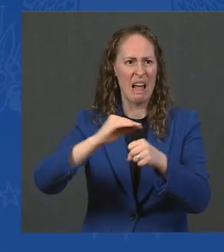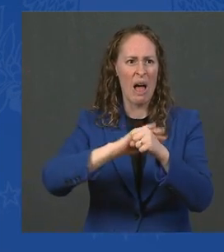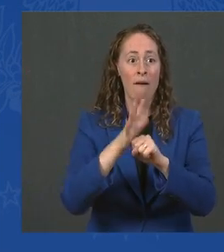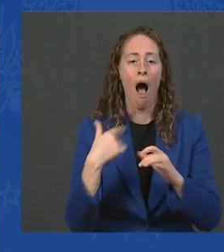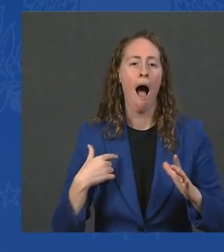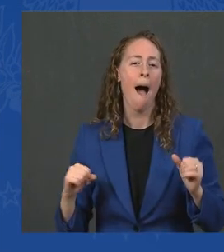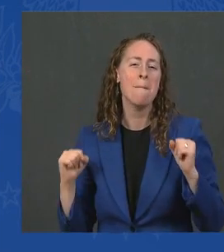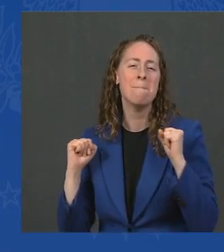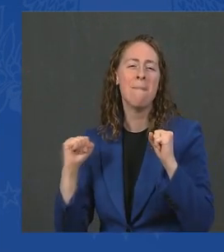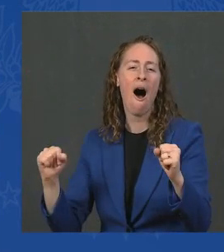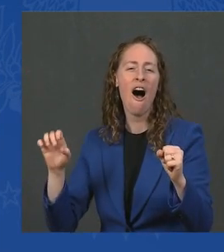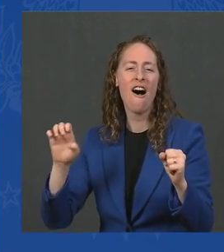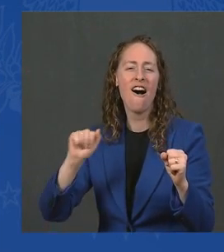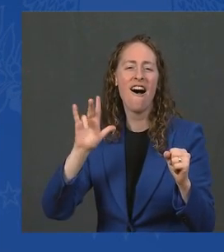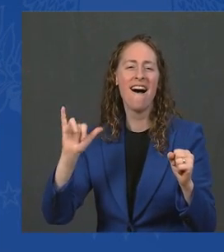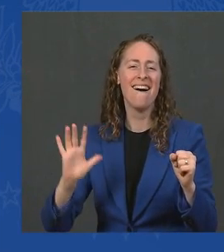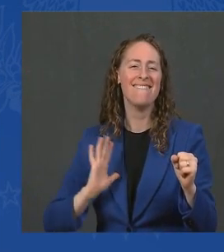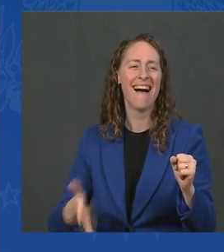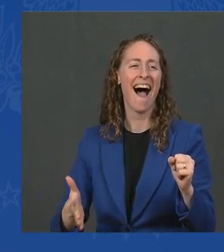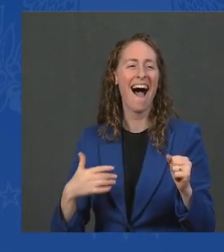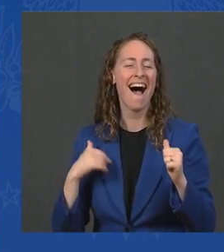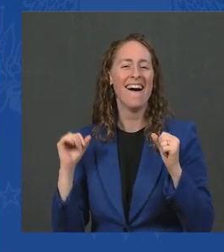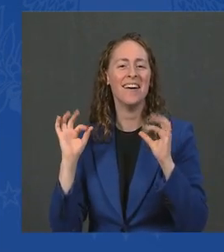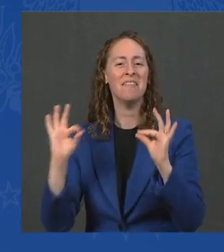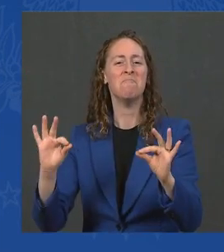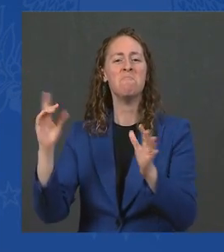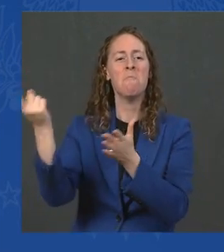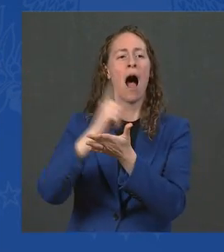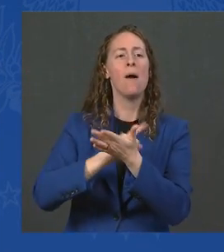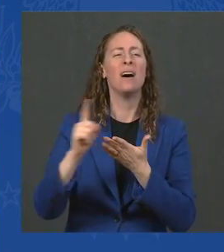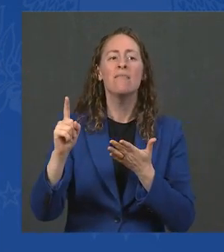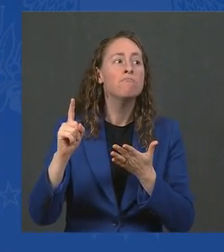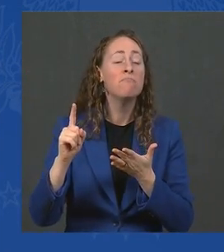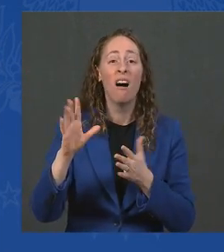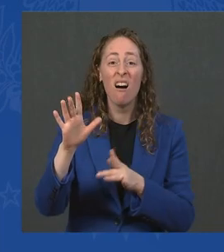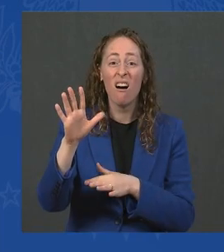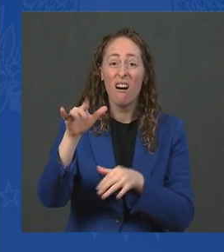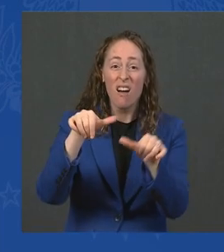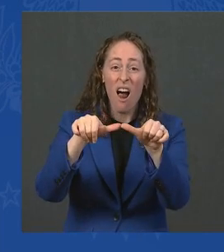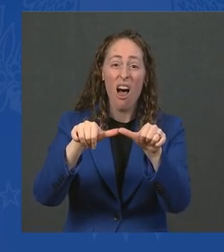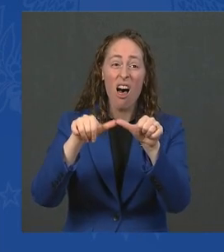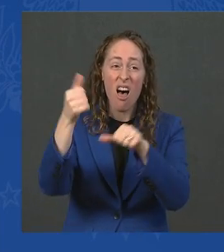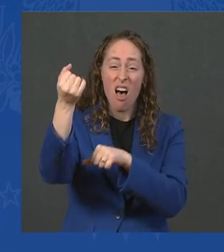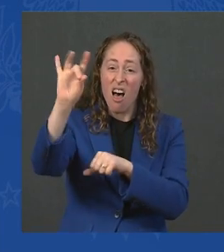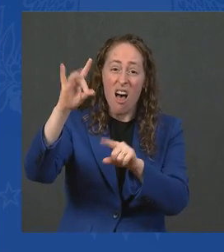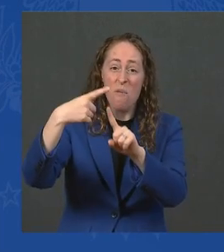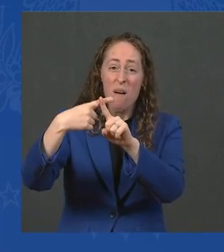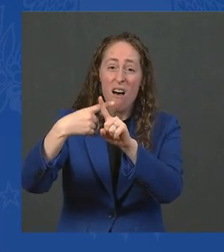What was supposed to be one week turned into 18 months of virtual learning. I'm not going to lie. That was really hard.